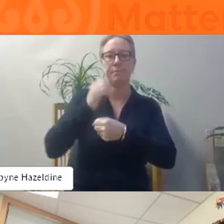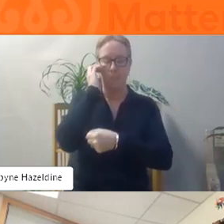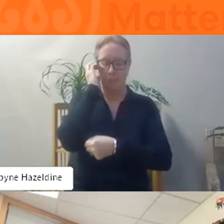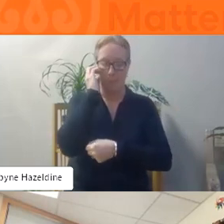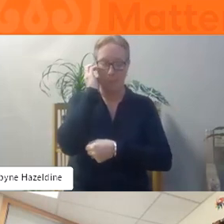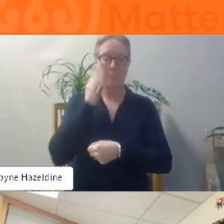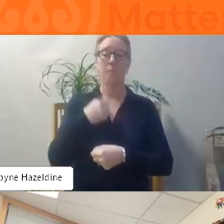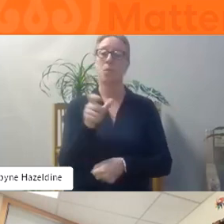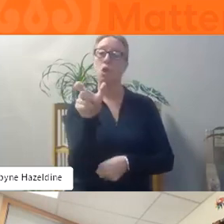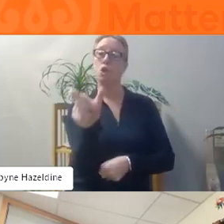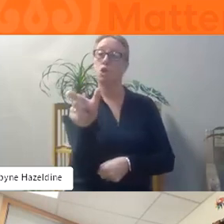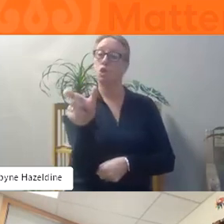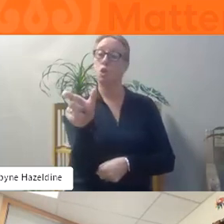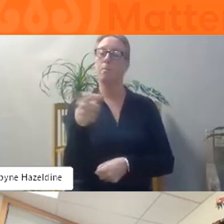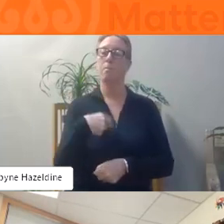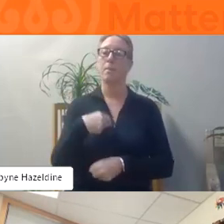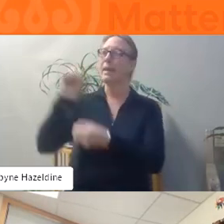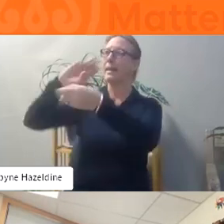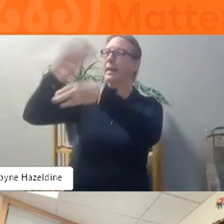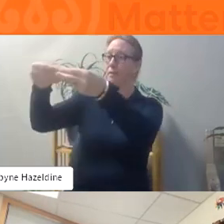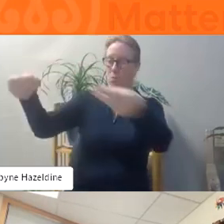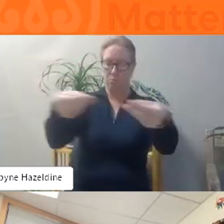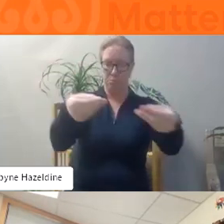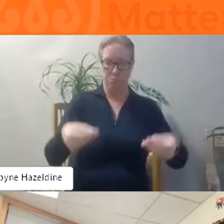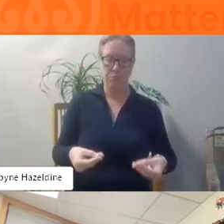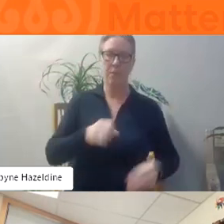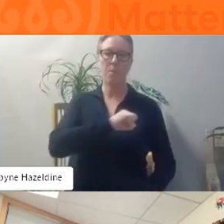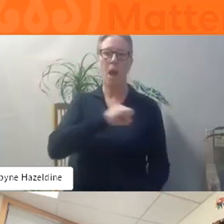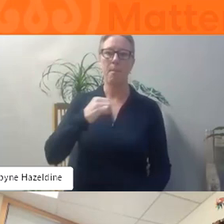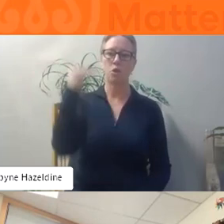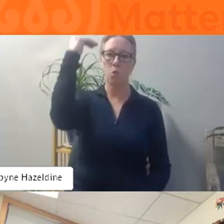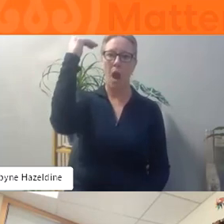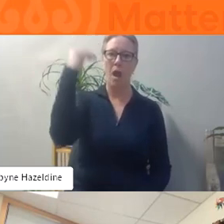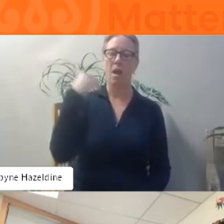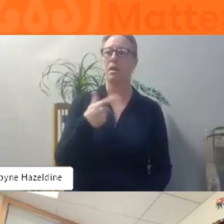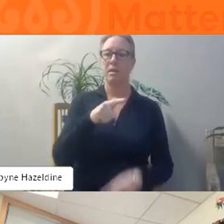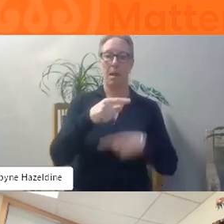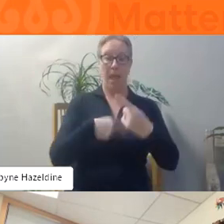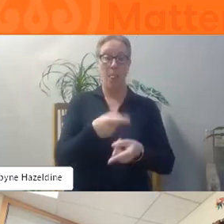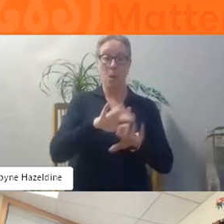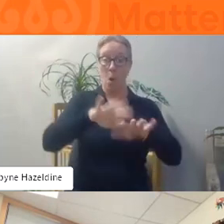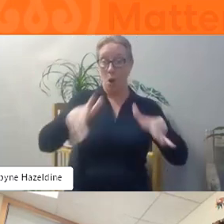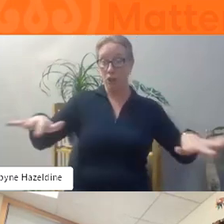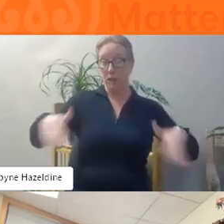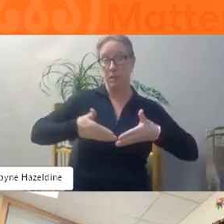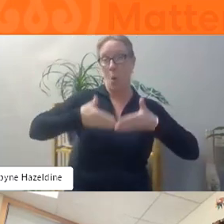gifted from our kaumatua. The ngā aukaha are the lashings on the ocean-going waka that hold it all together. And all the people that